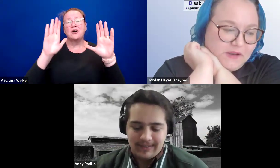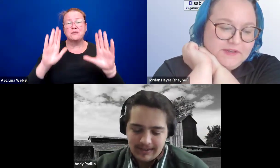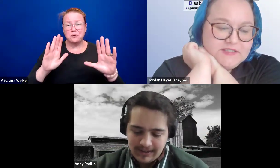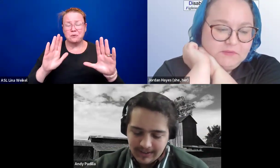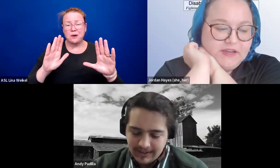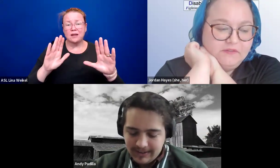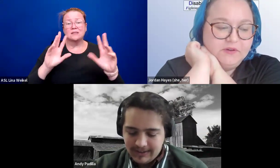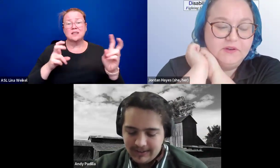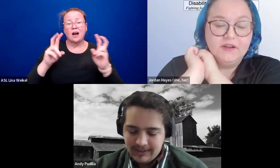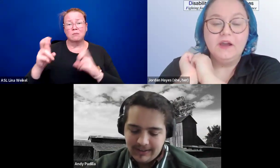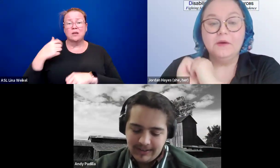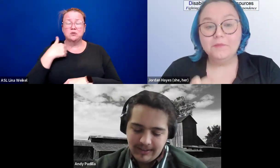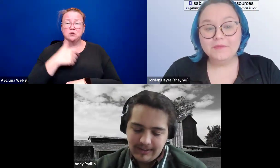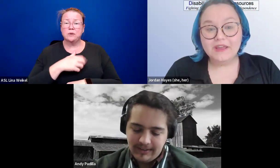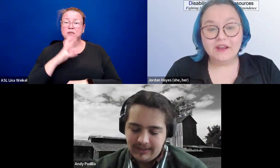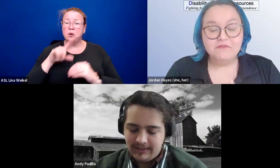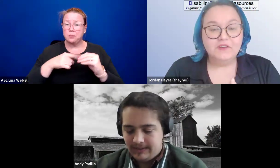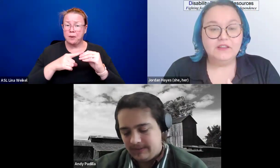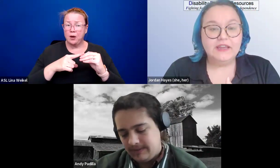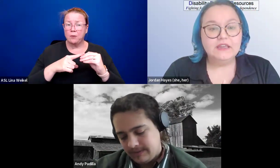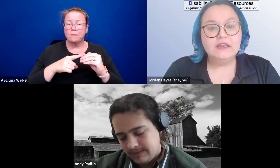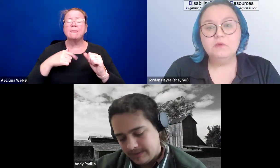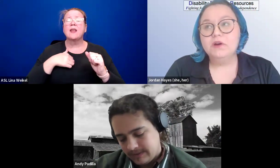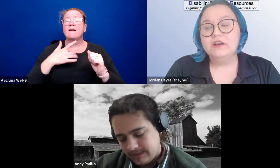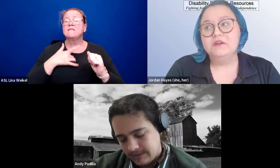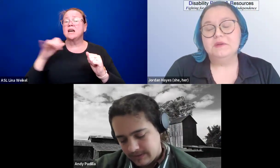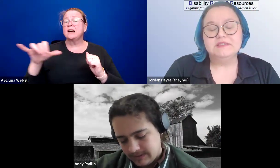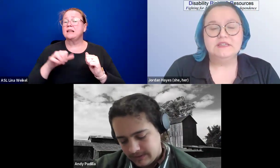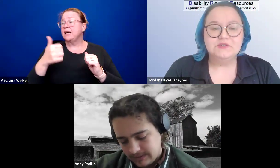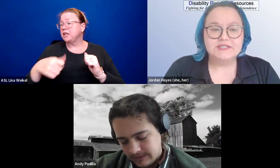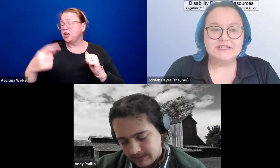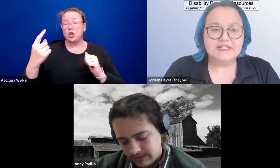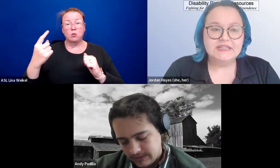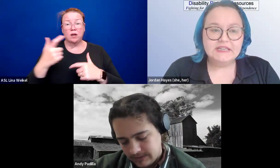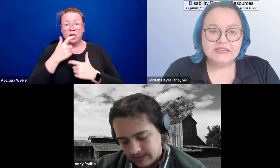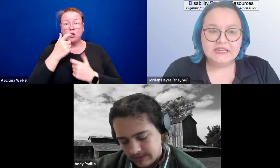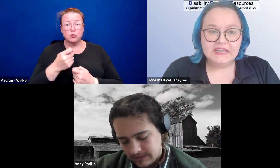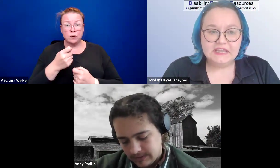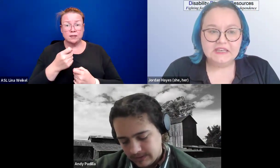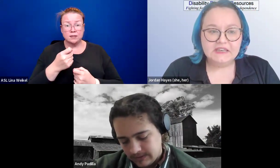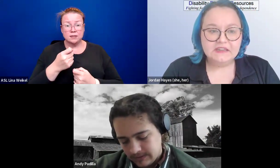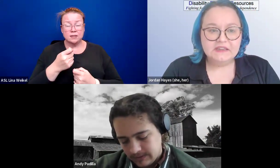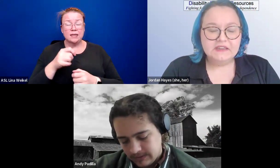Jordan Hayes (she, her): topics that we cover. And I feel like anyone who is interested in